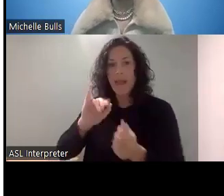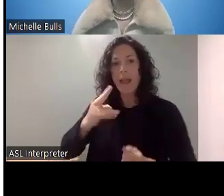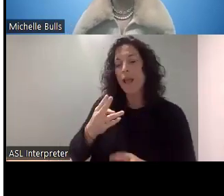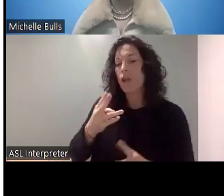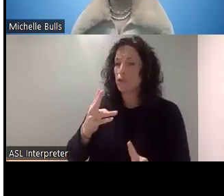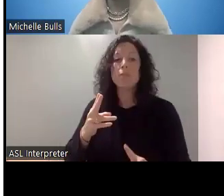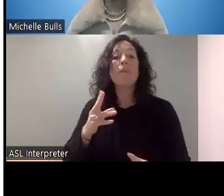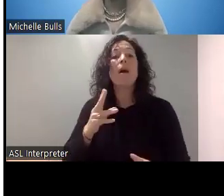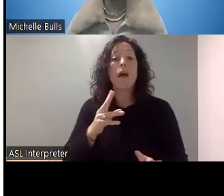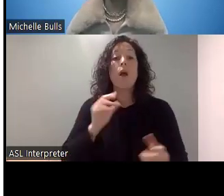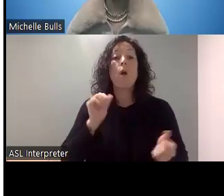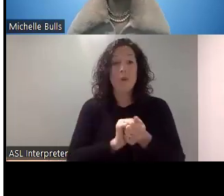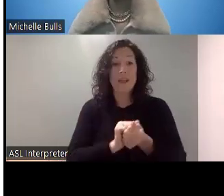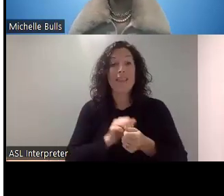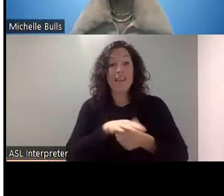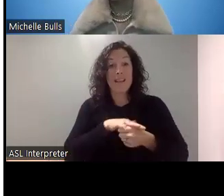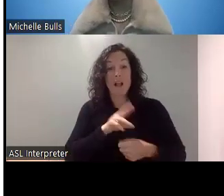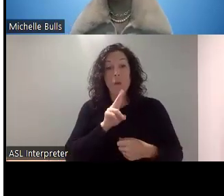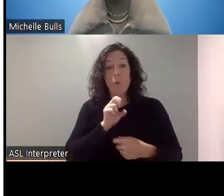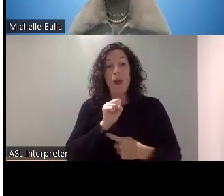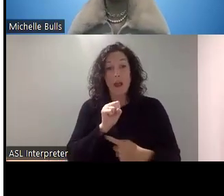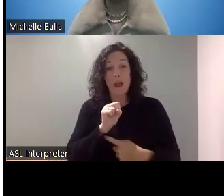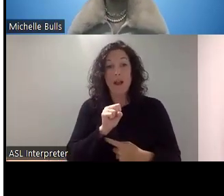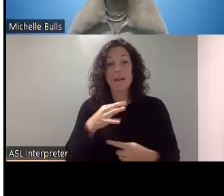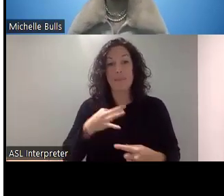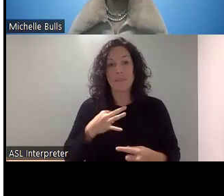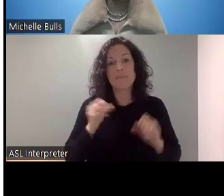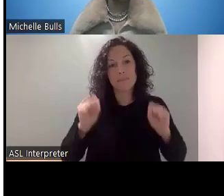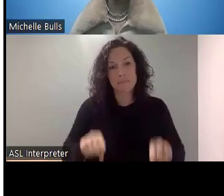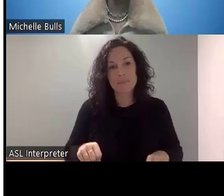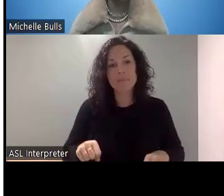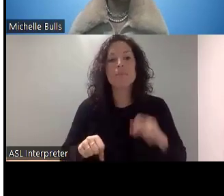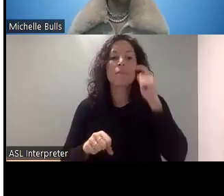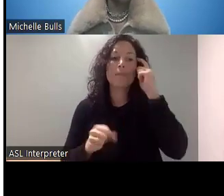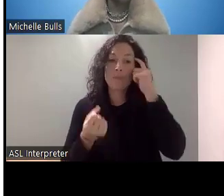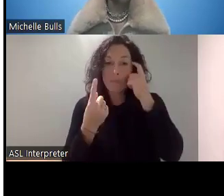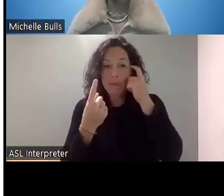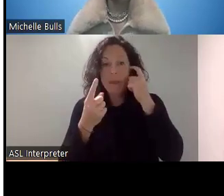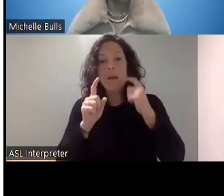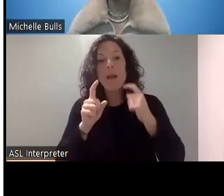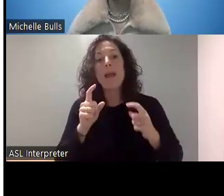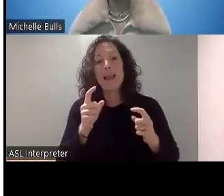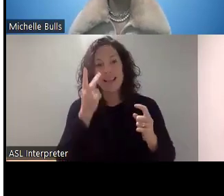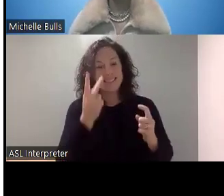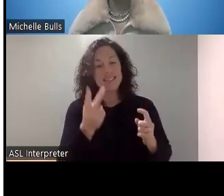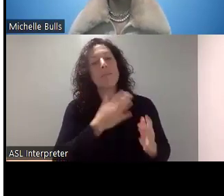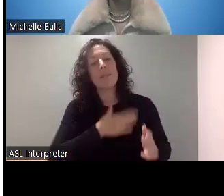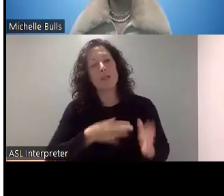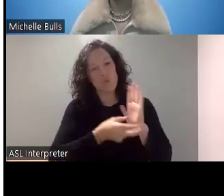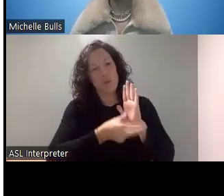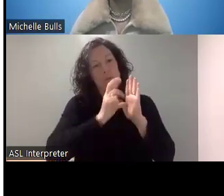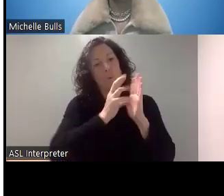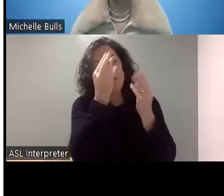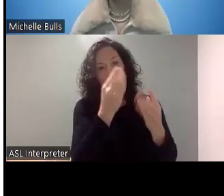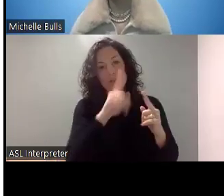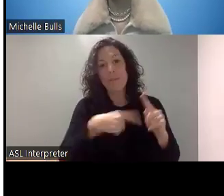and we've included a link here for information on allowable cost. And we also kind of outlined here